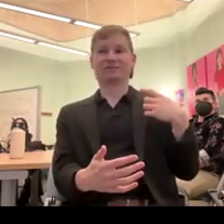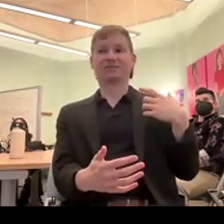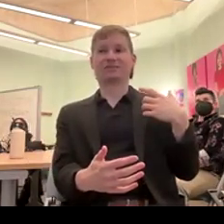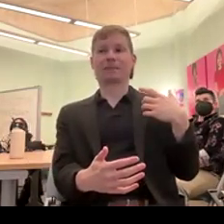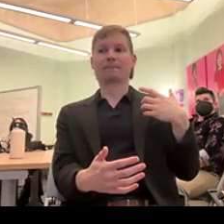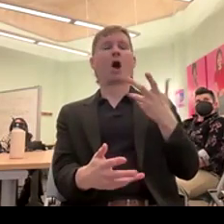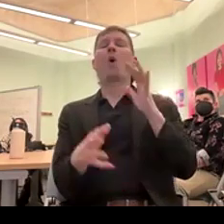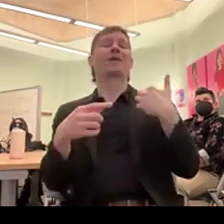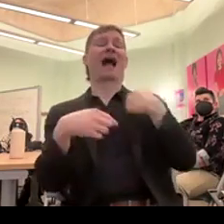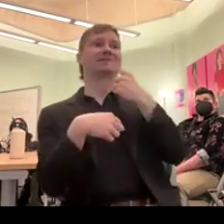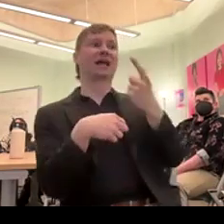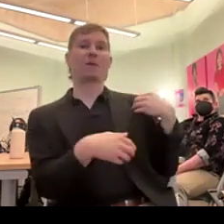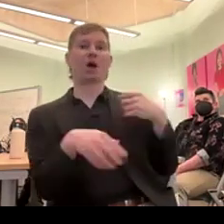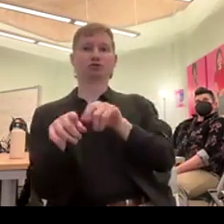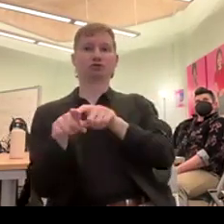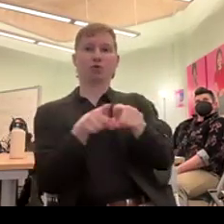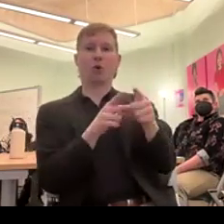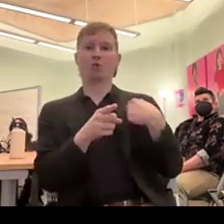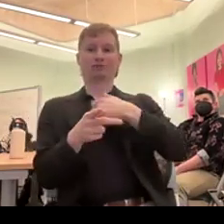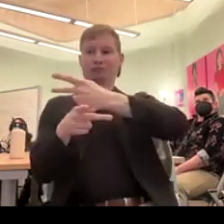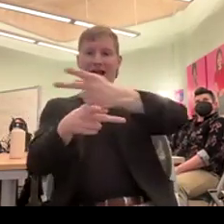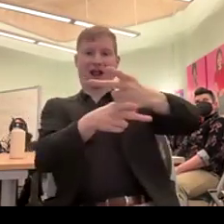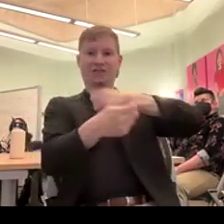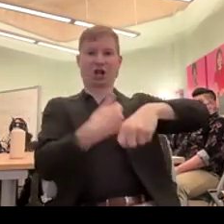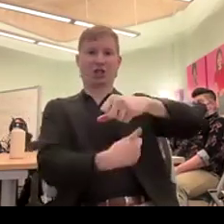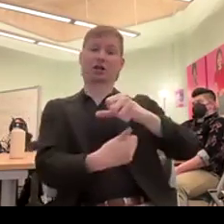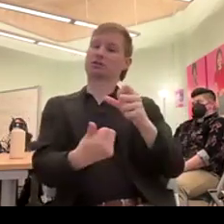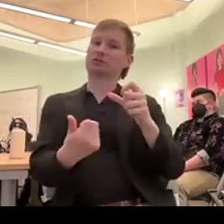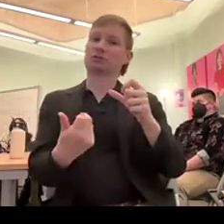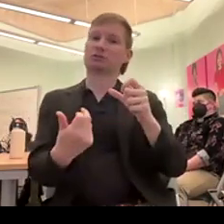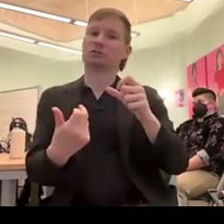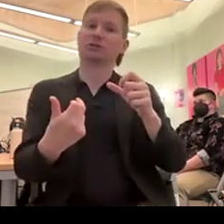to my own boss, cuz I could see it too. It's how we take care of each other in our spaces,